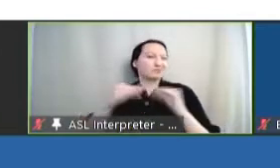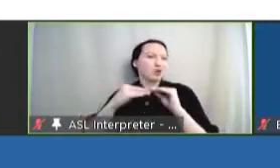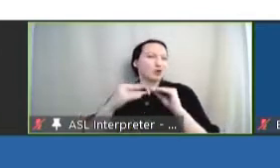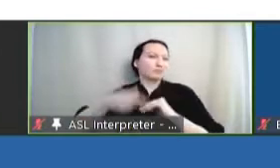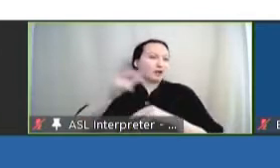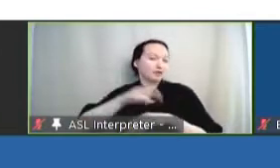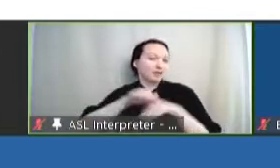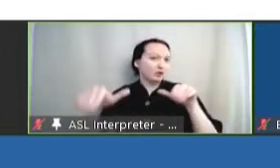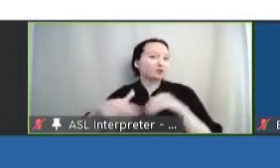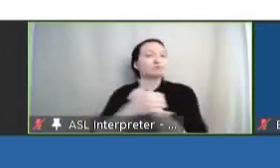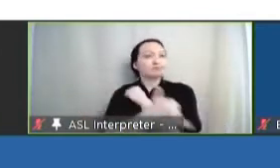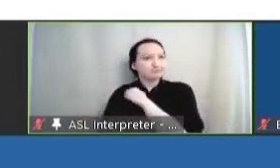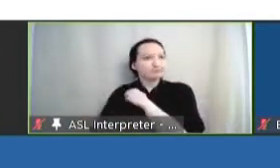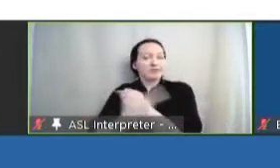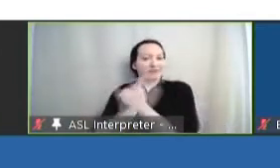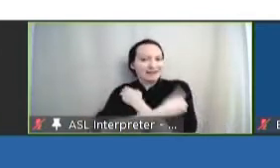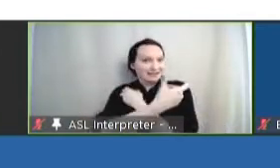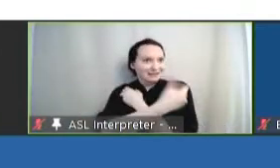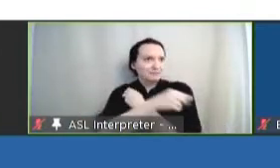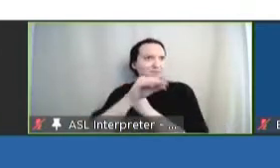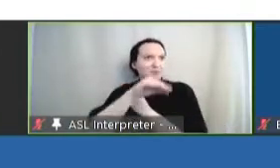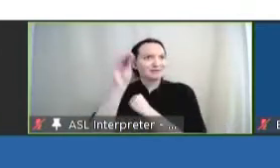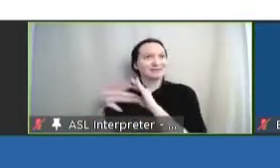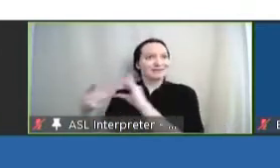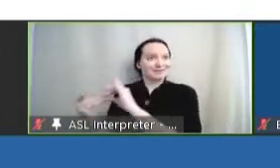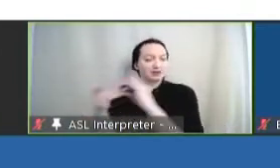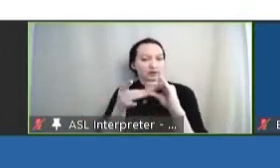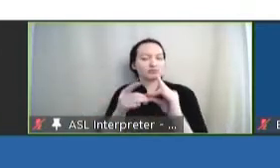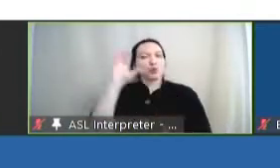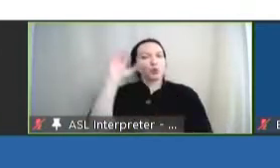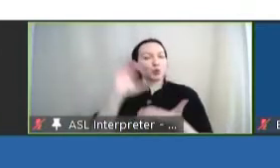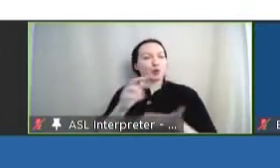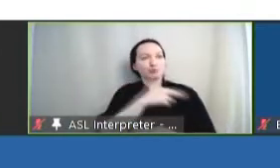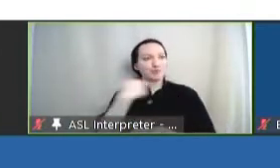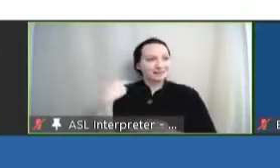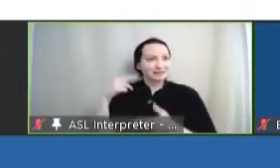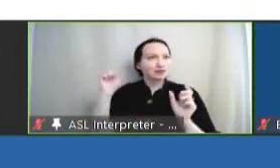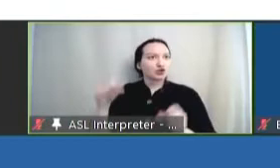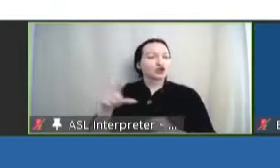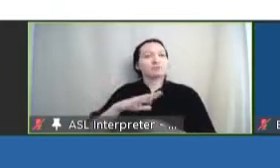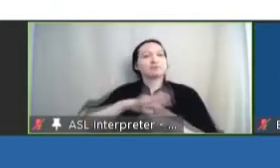of county-level vaccination rates were associated with a reduced risk of COVID-19 outcomes;